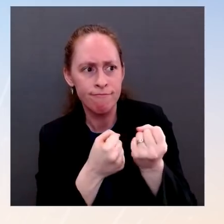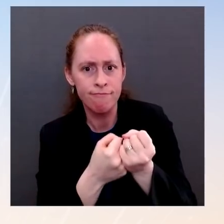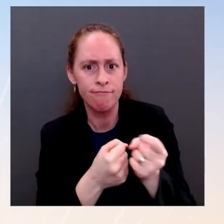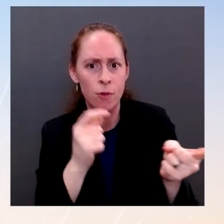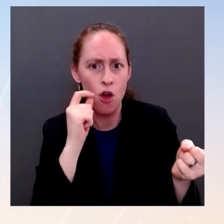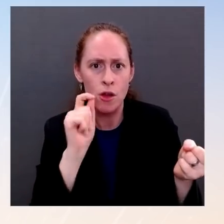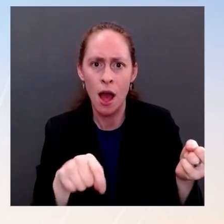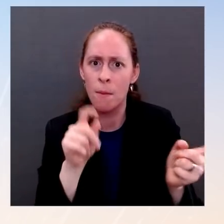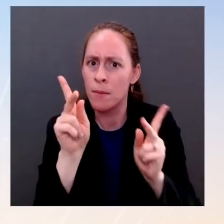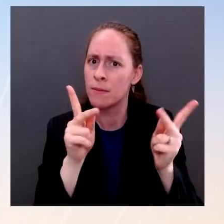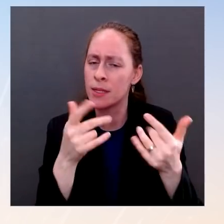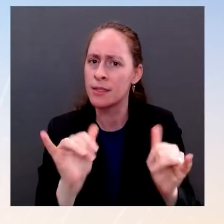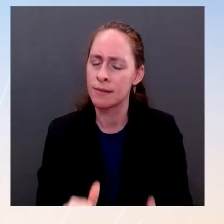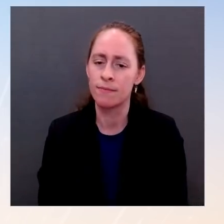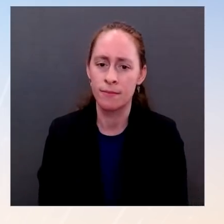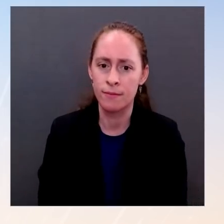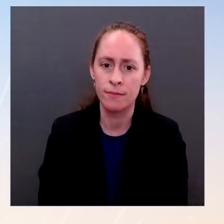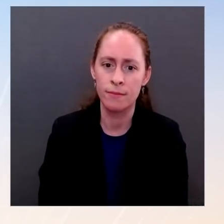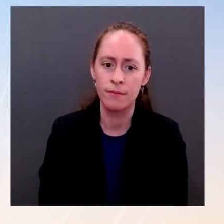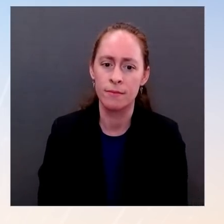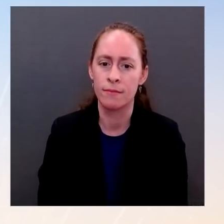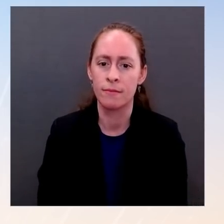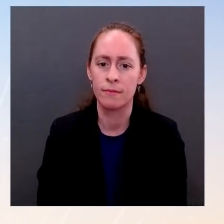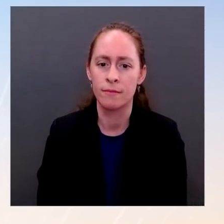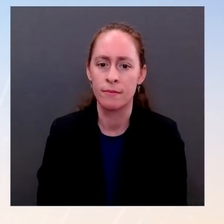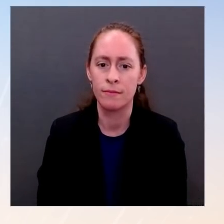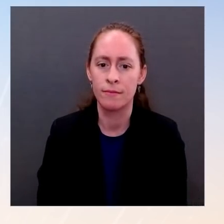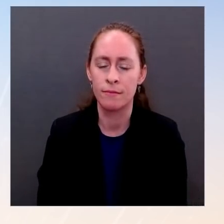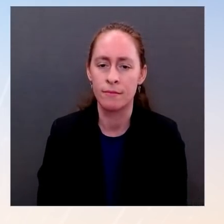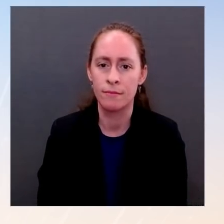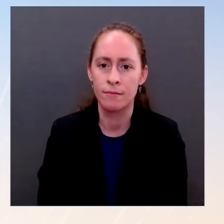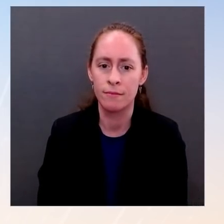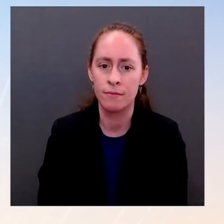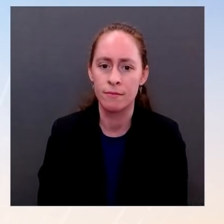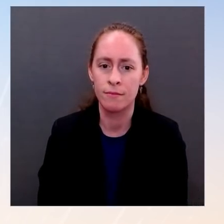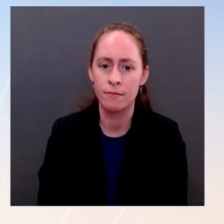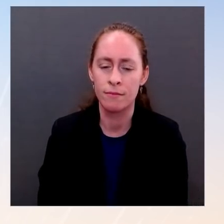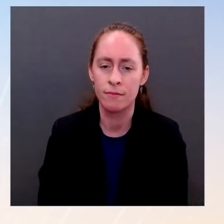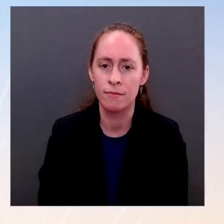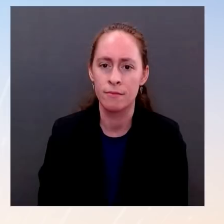that a number of administration officials are concerned about him leaving at this critical moment.